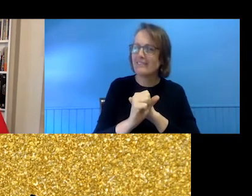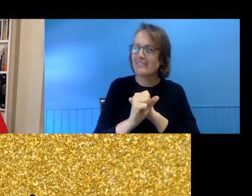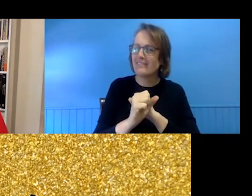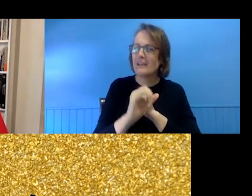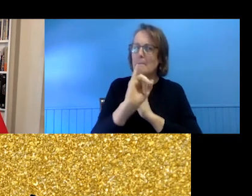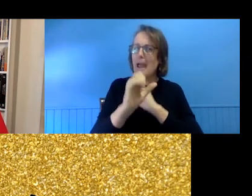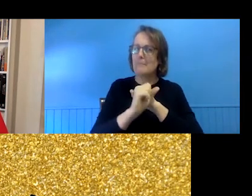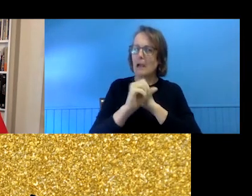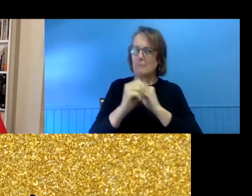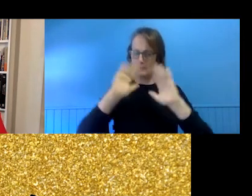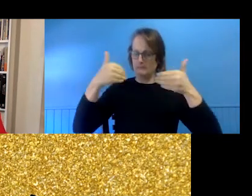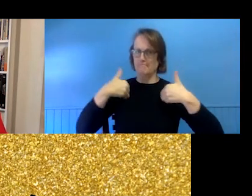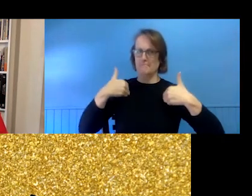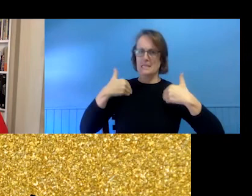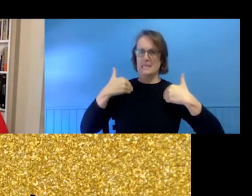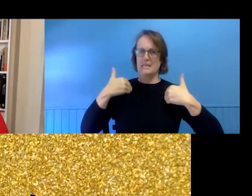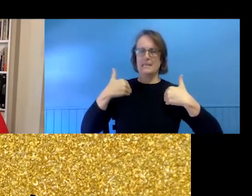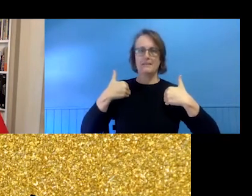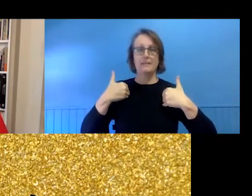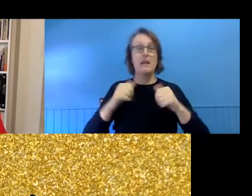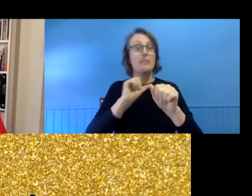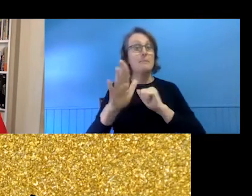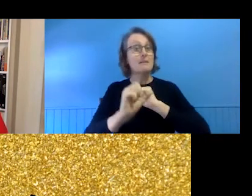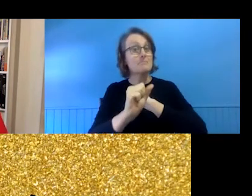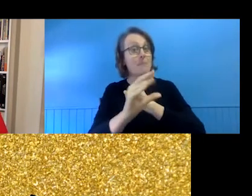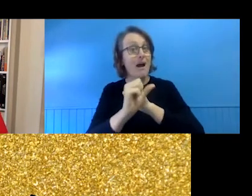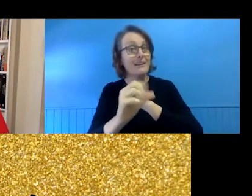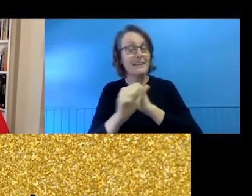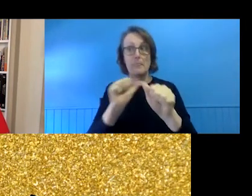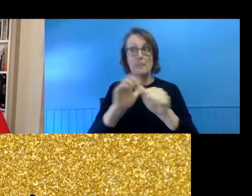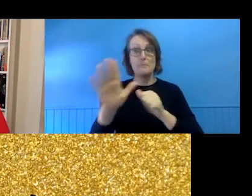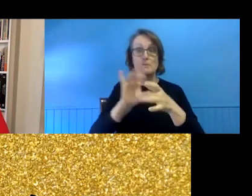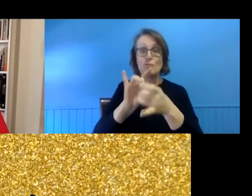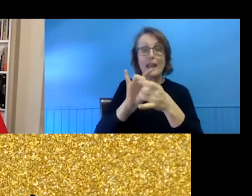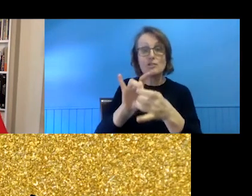narcissistic. The best kind of marketing, the best kinds of relationships are those where we build empathy, where we think about